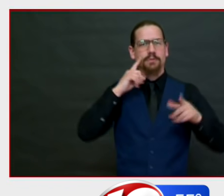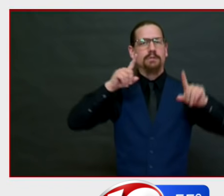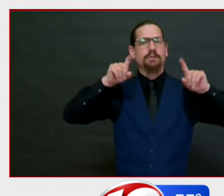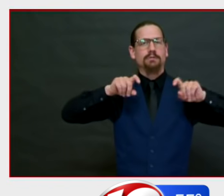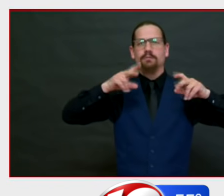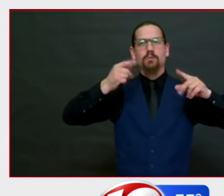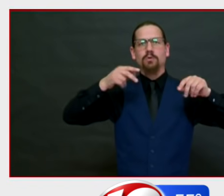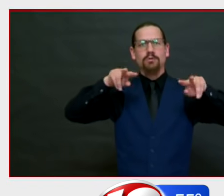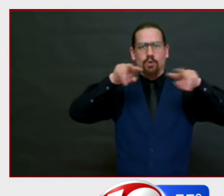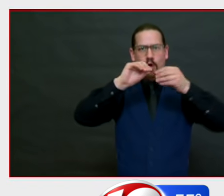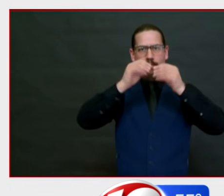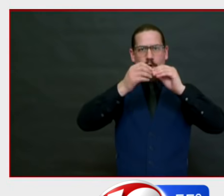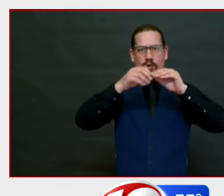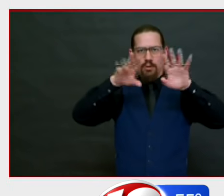THIS IS A LOT.